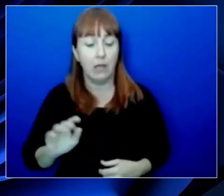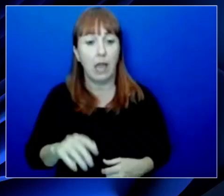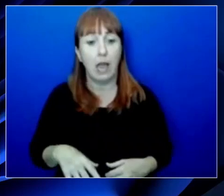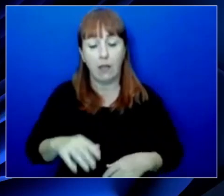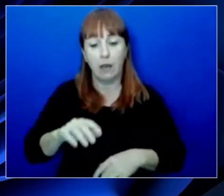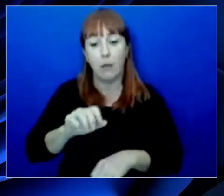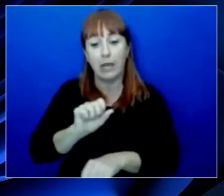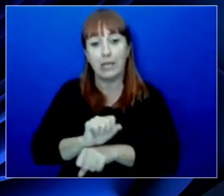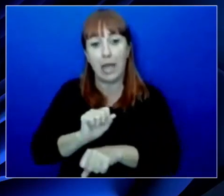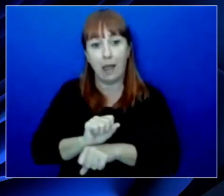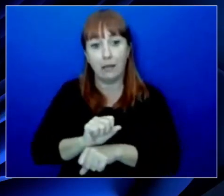on the task bar notification.